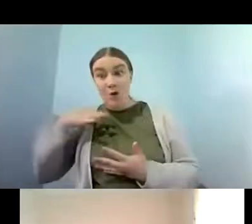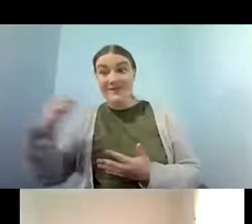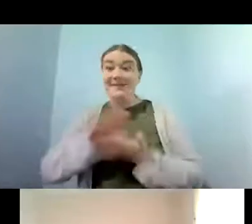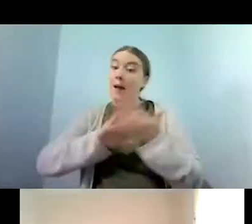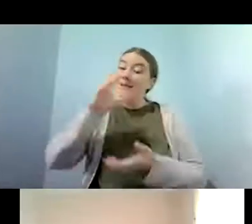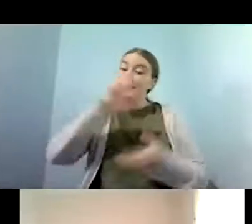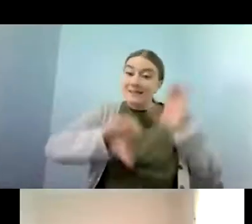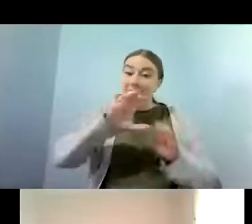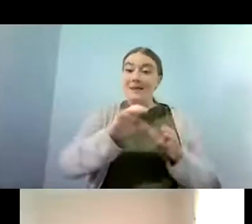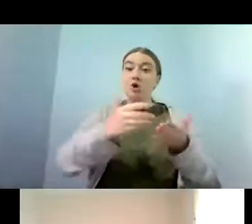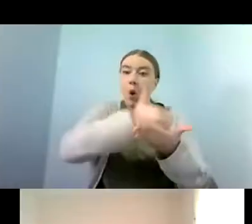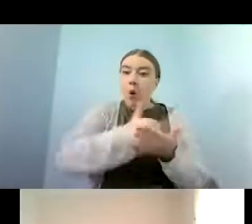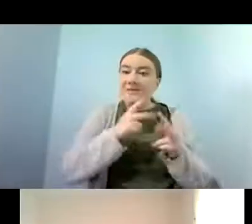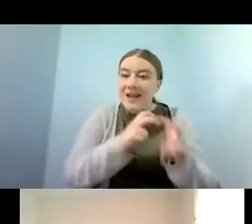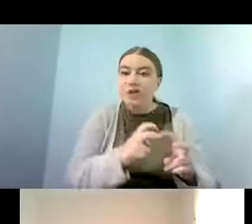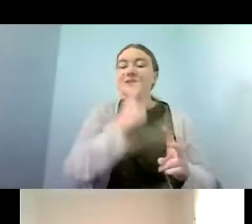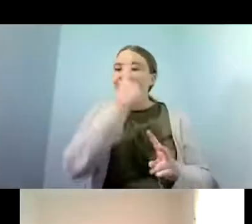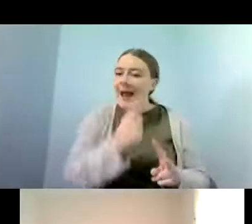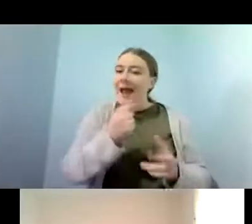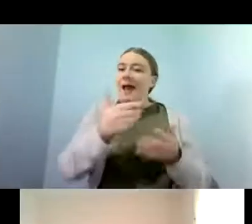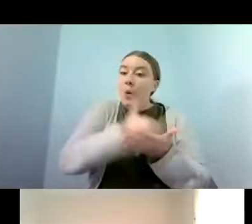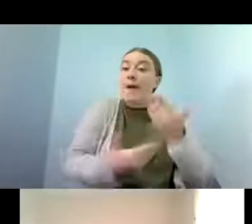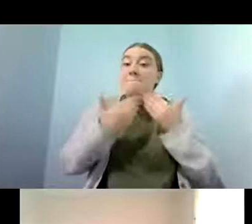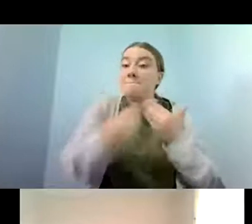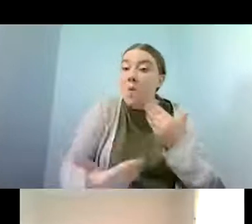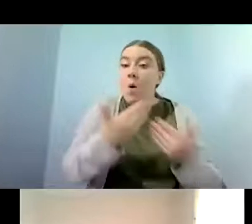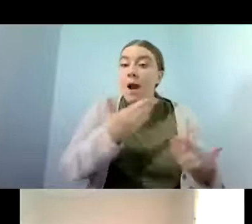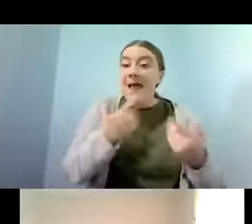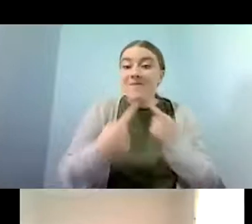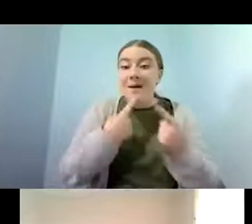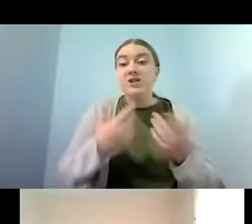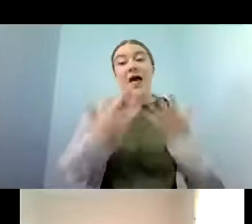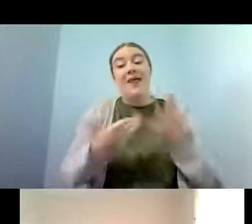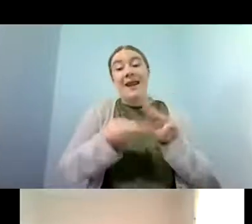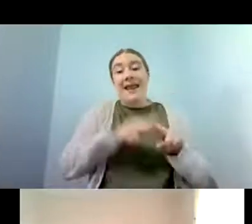information than they could if they were working alone there's two main types of citizen science